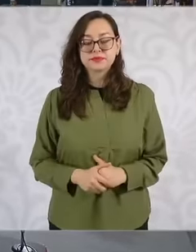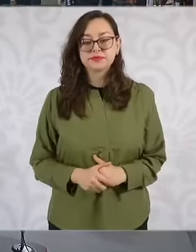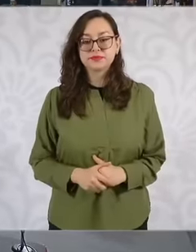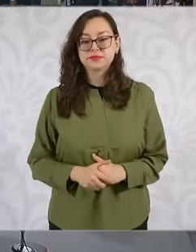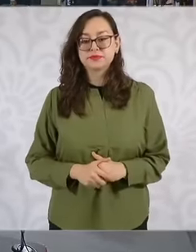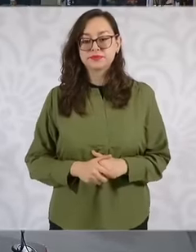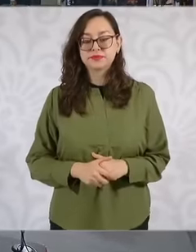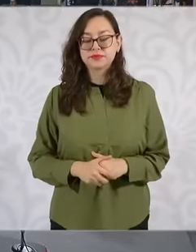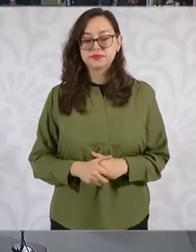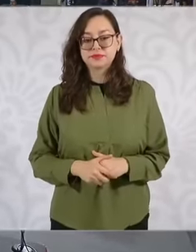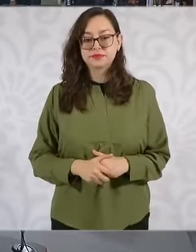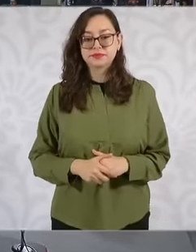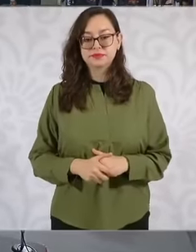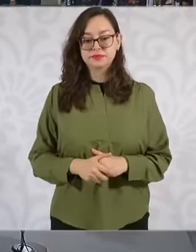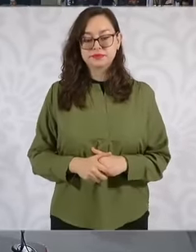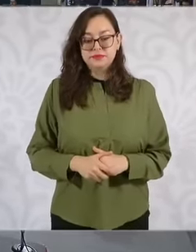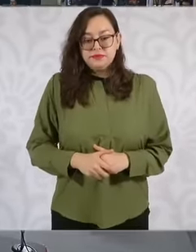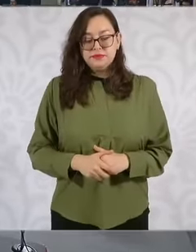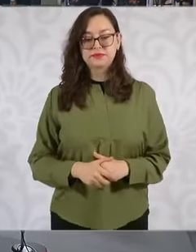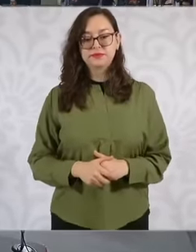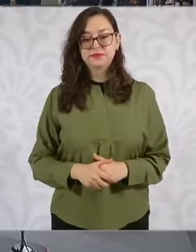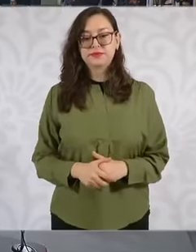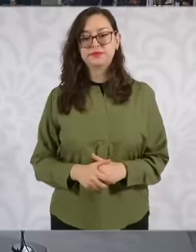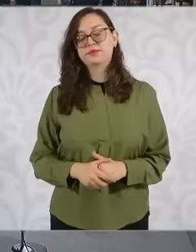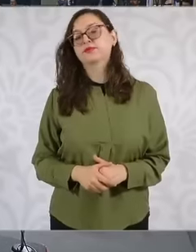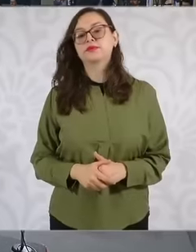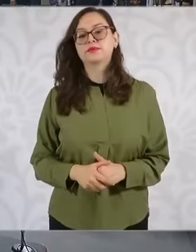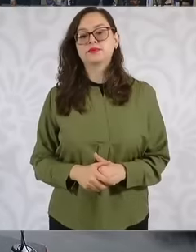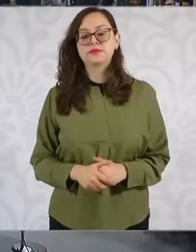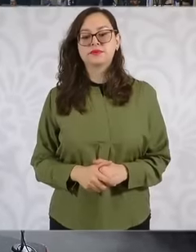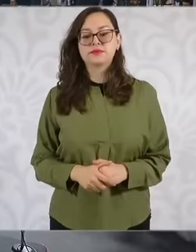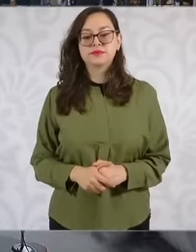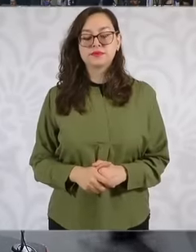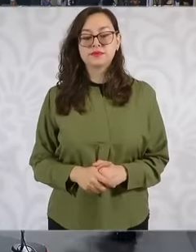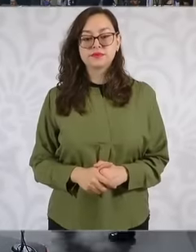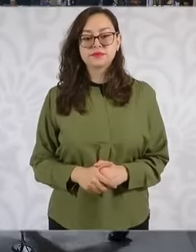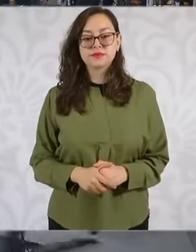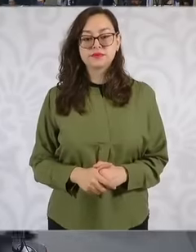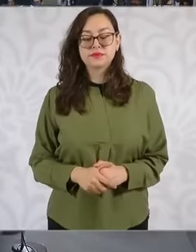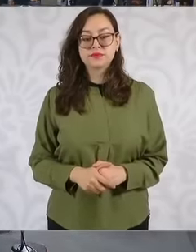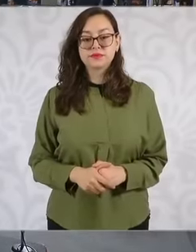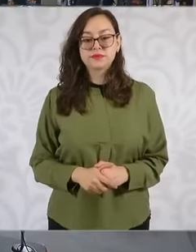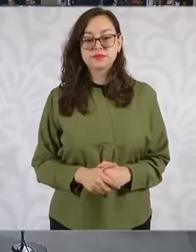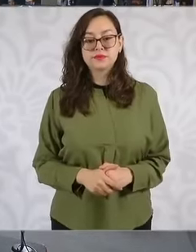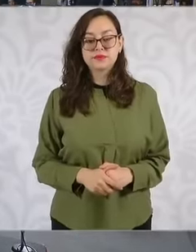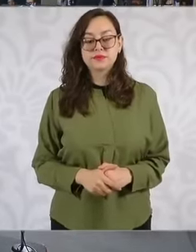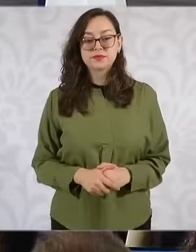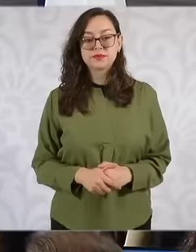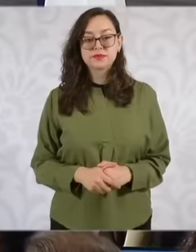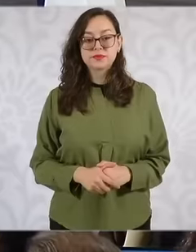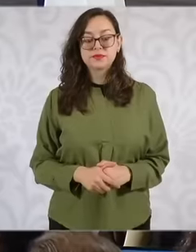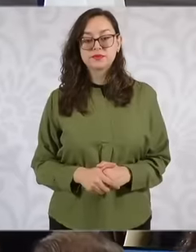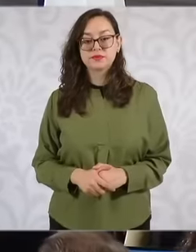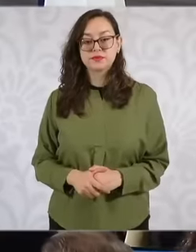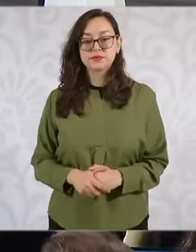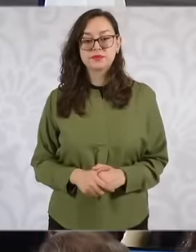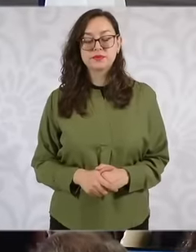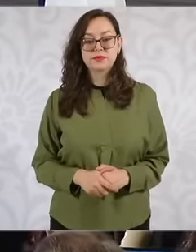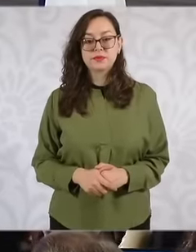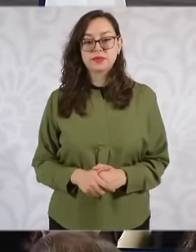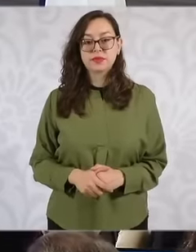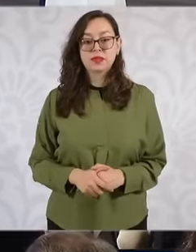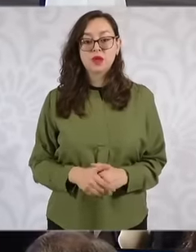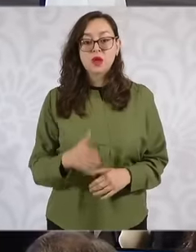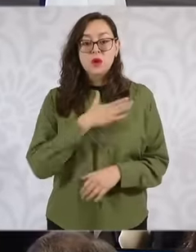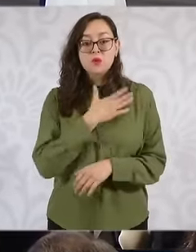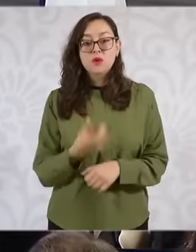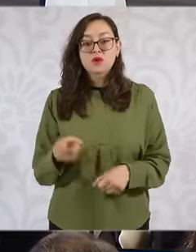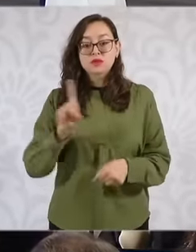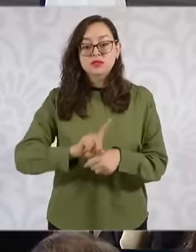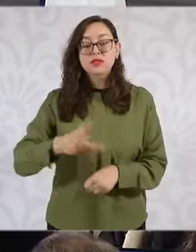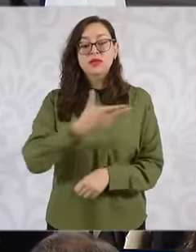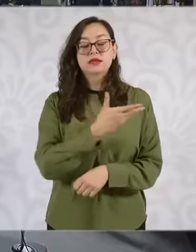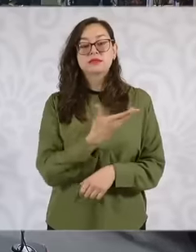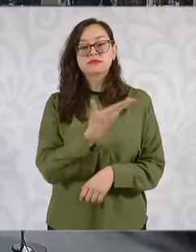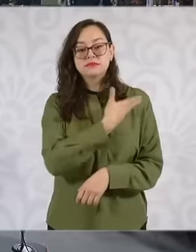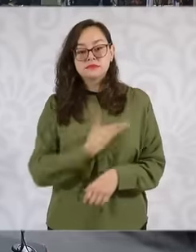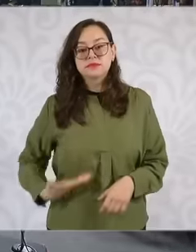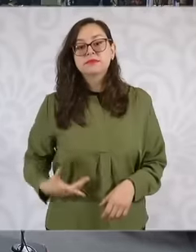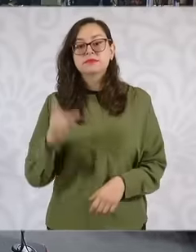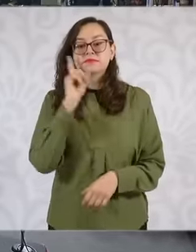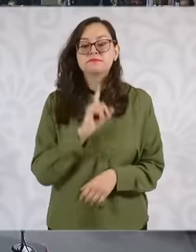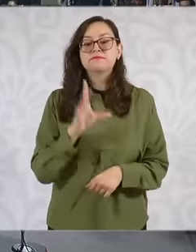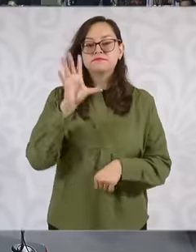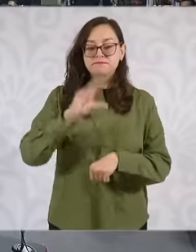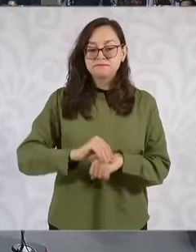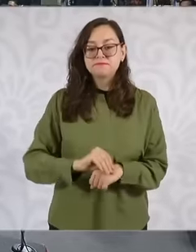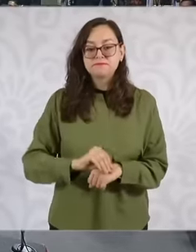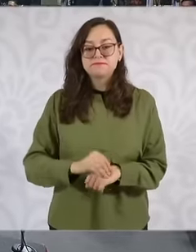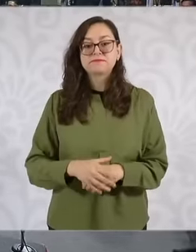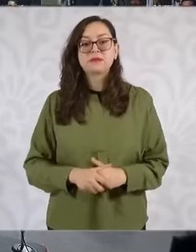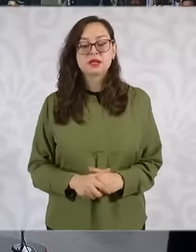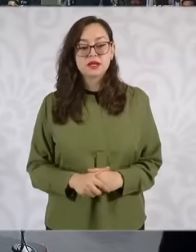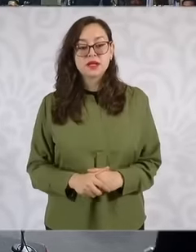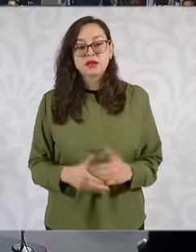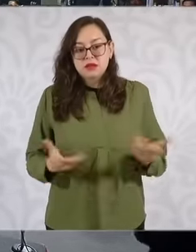Adel Good morning with your permission president Claudia sh financial for well-being As you know,